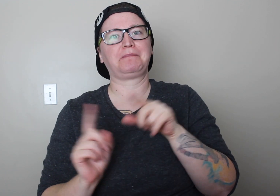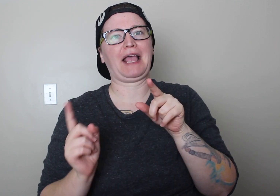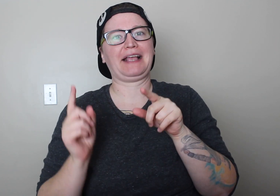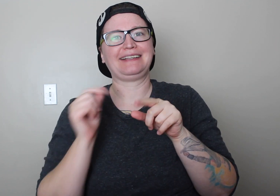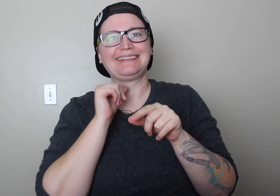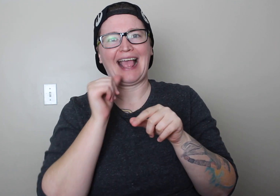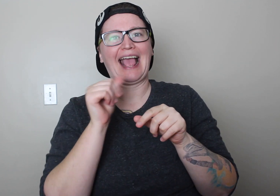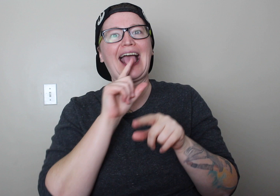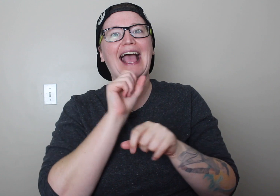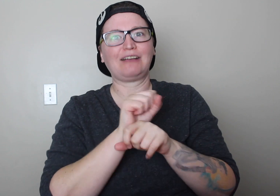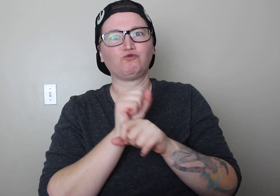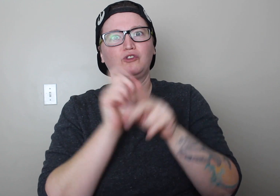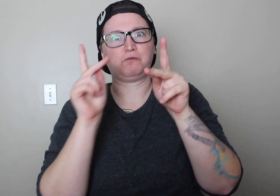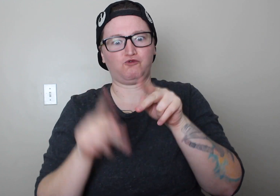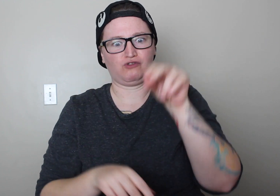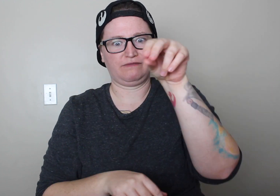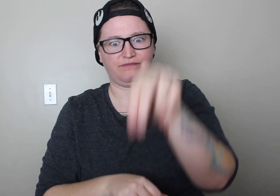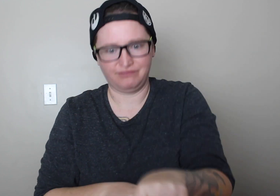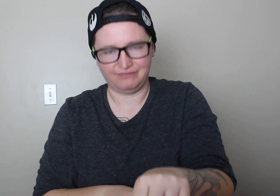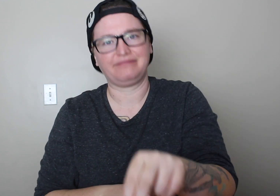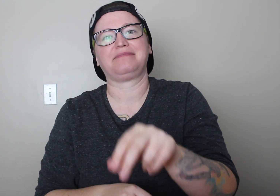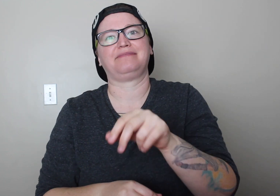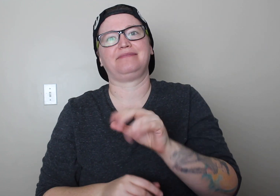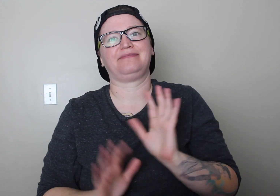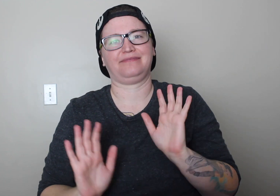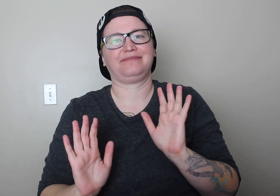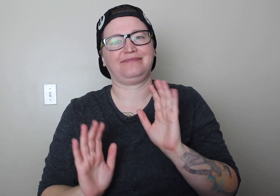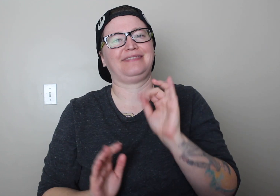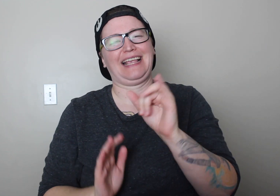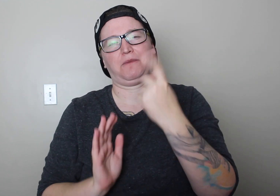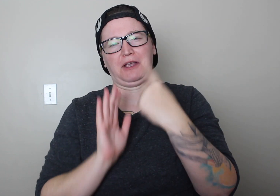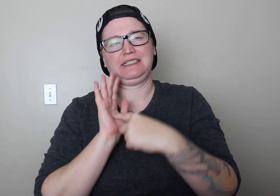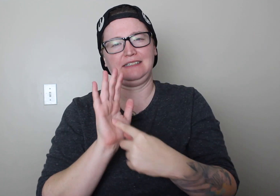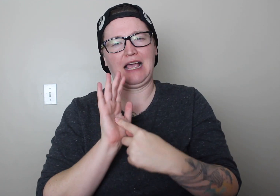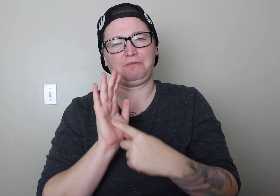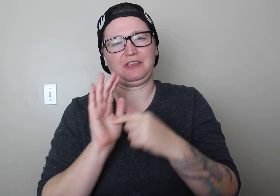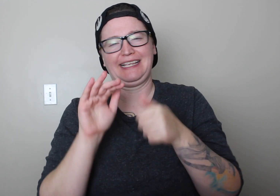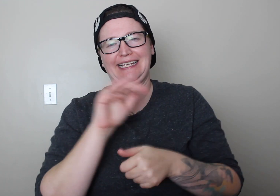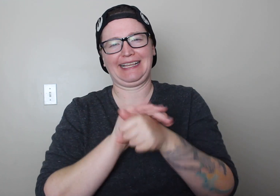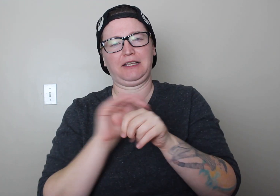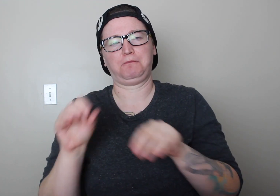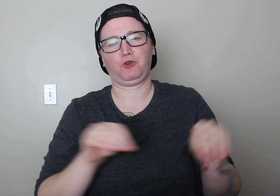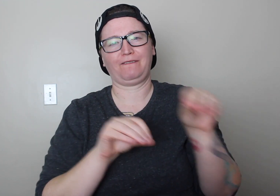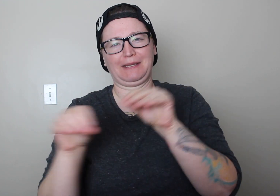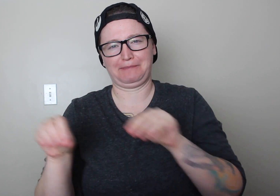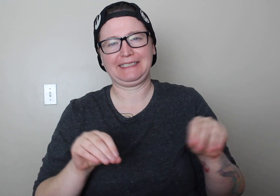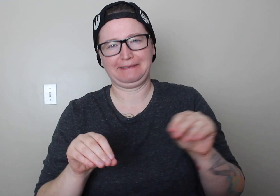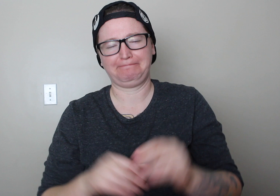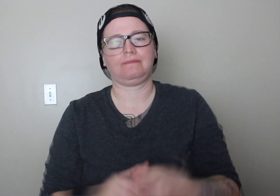There's no actual "person" on the board. That's an example of hidden movement.